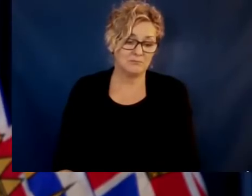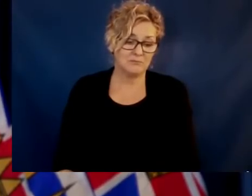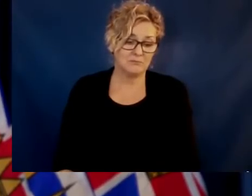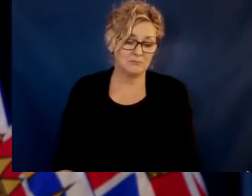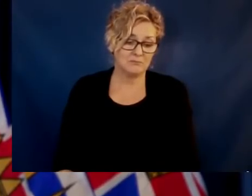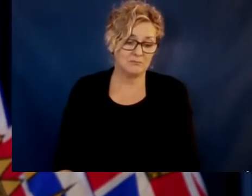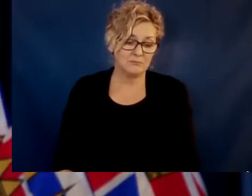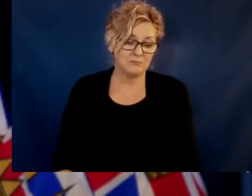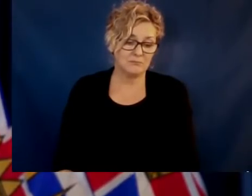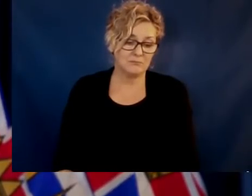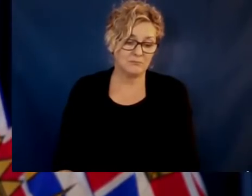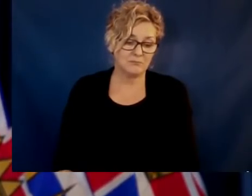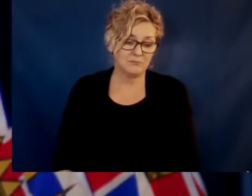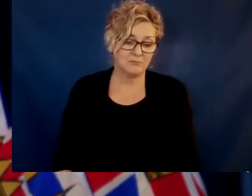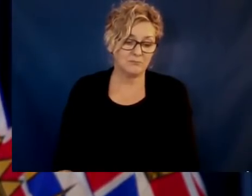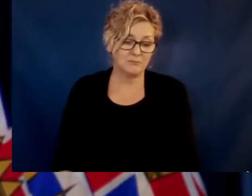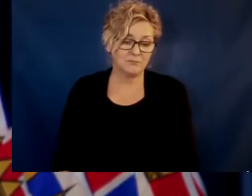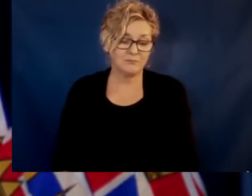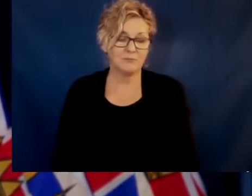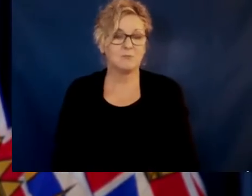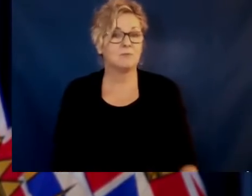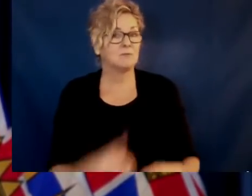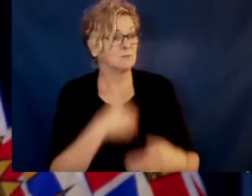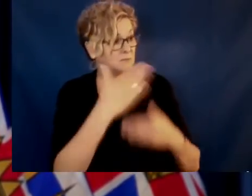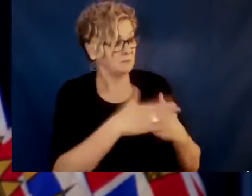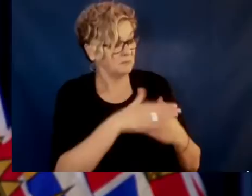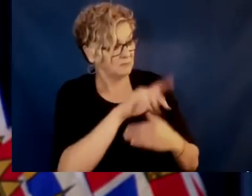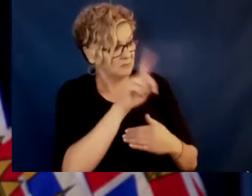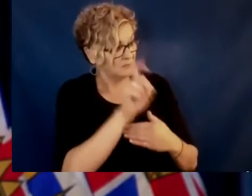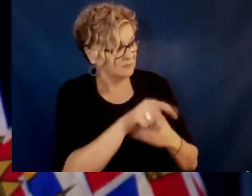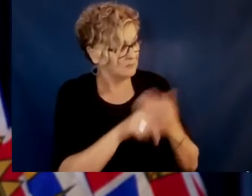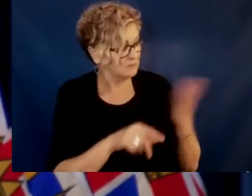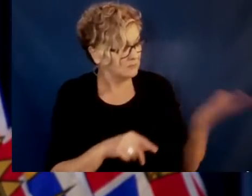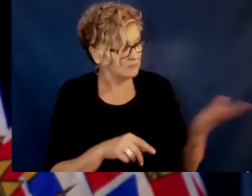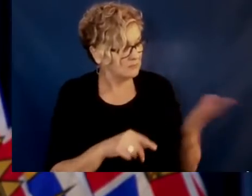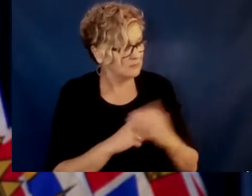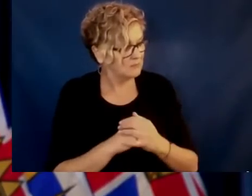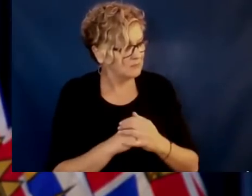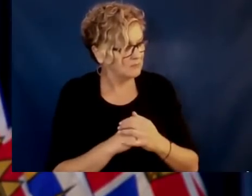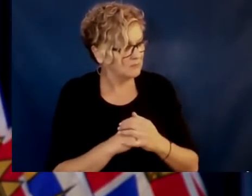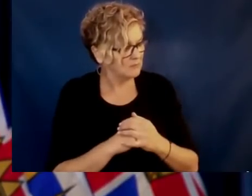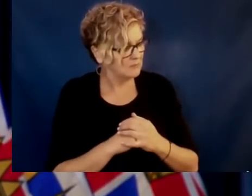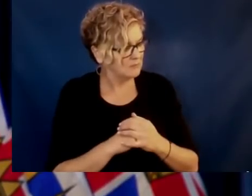We've spoken to recovery centres in metro Vancouver and wondering why aside from COVID-19 we're now looking